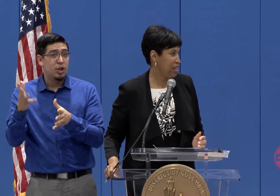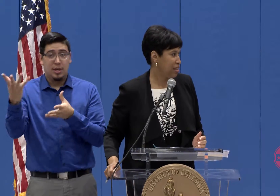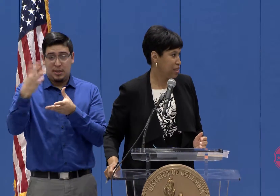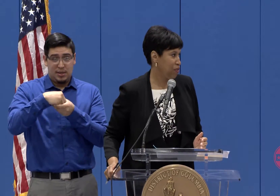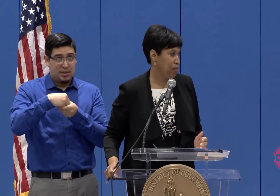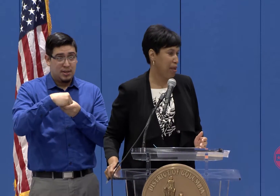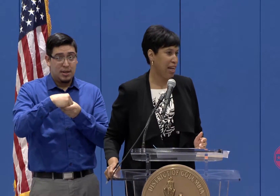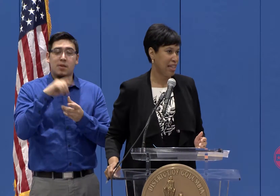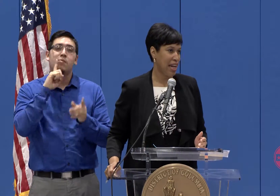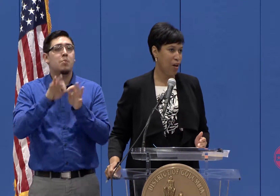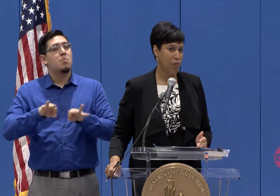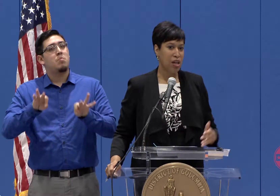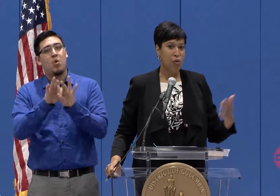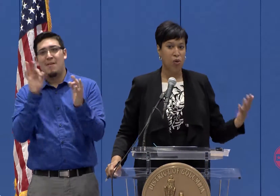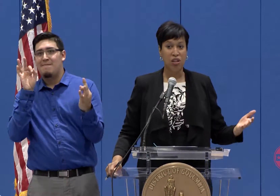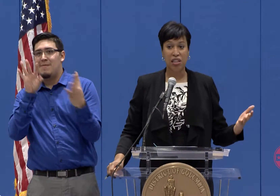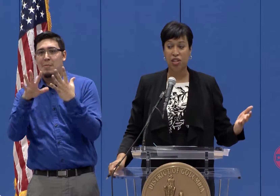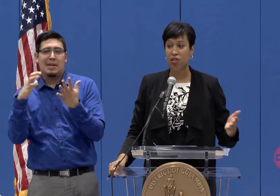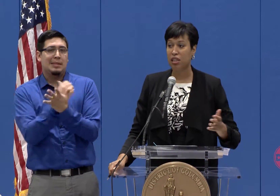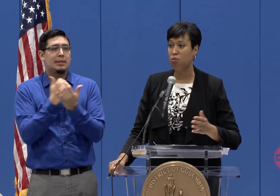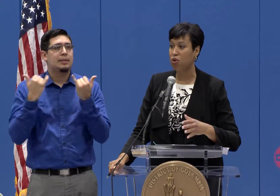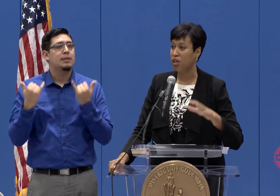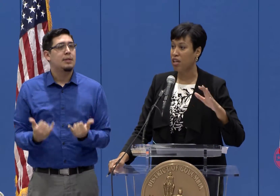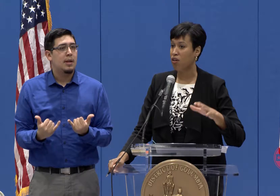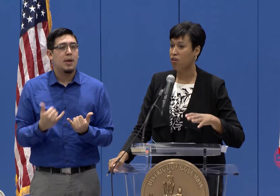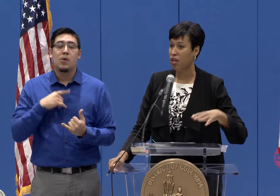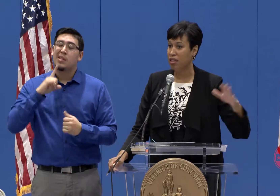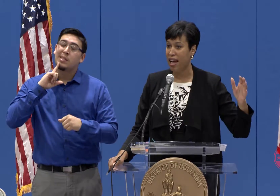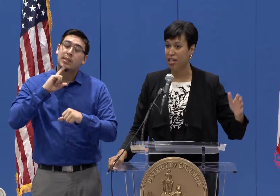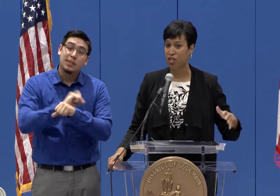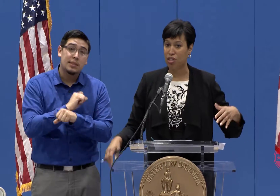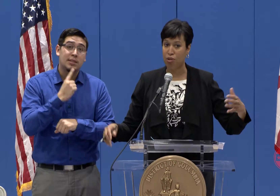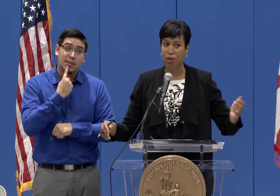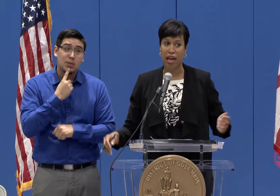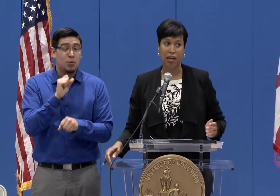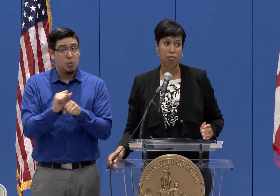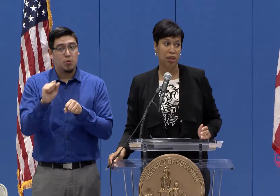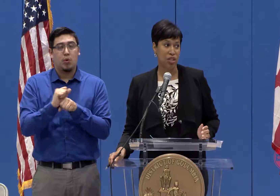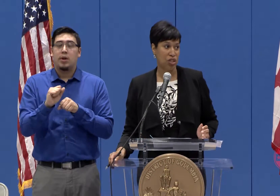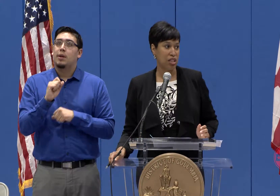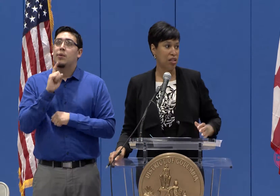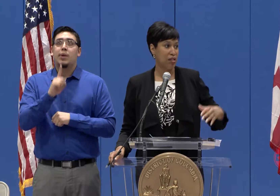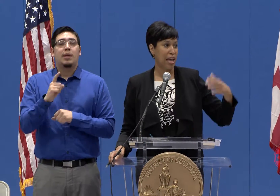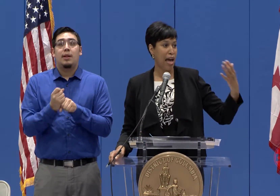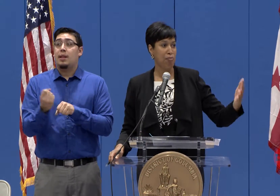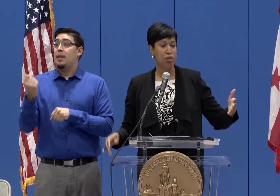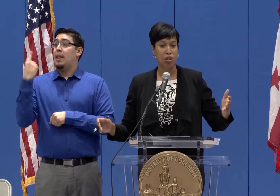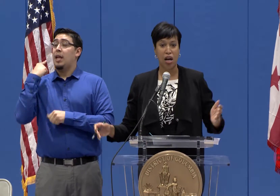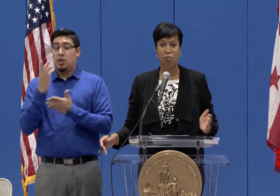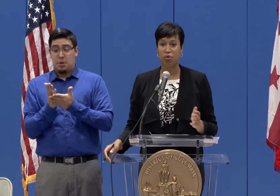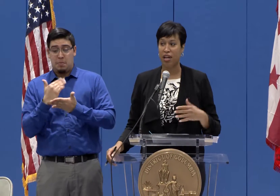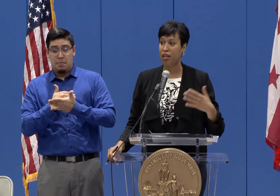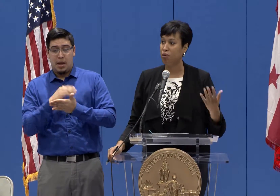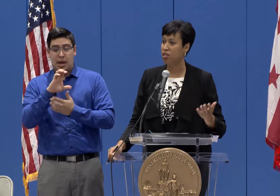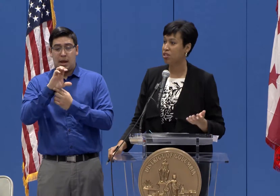WE GET THIS FEEDBACK NOW. WE'RE LITERALLY WORKING ON LAST YEAR WE HAD A BUDGET, CAPITAL AND OPERATING WHERE THIS